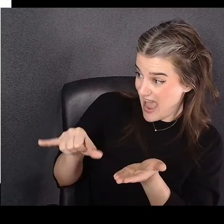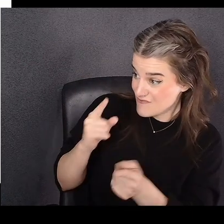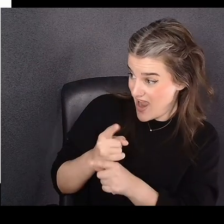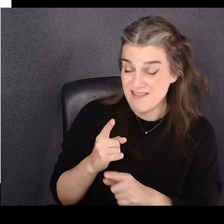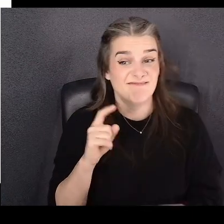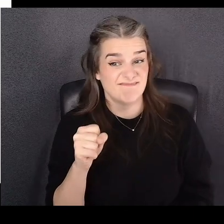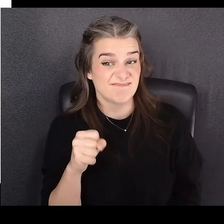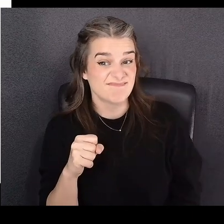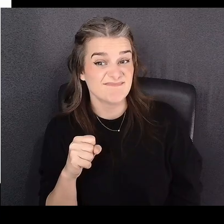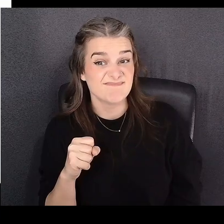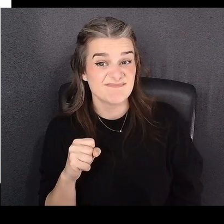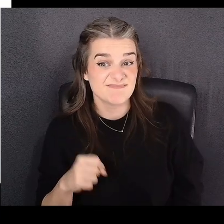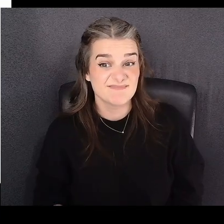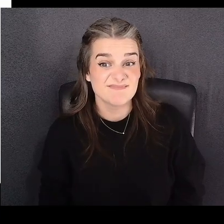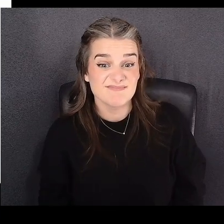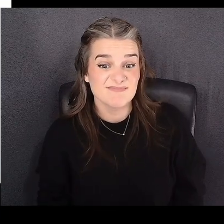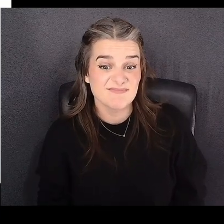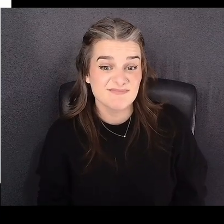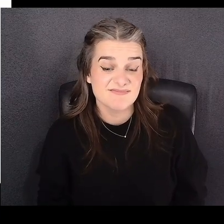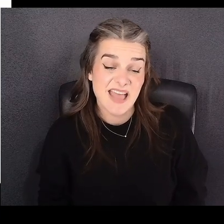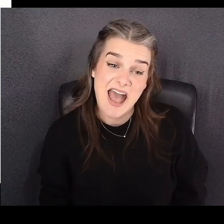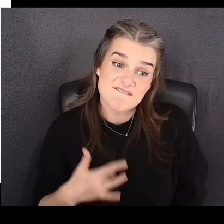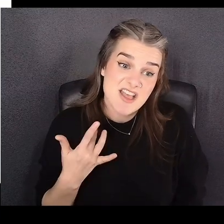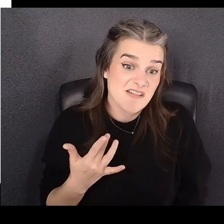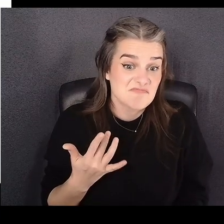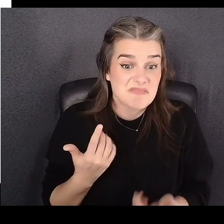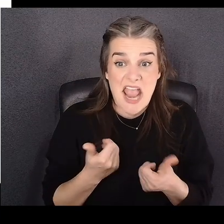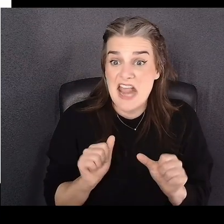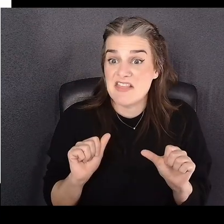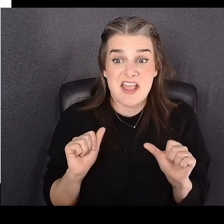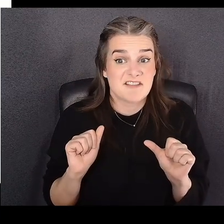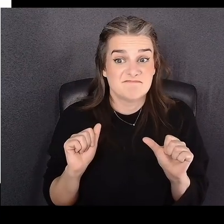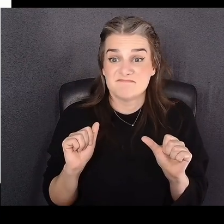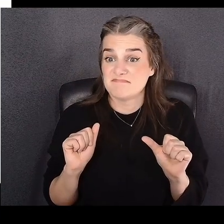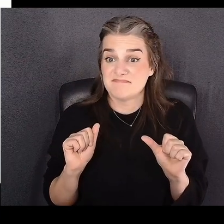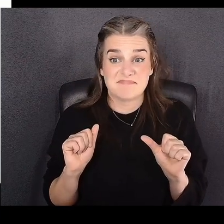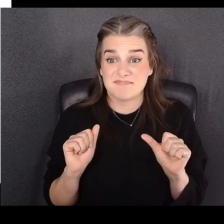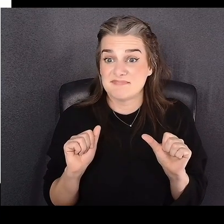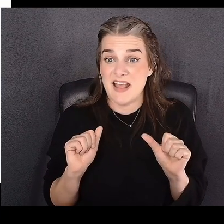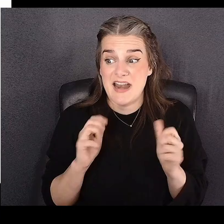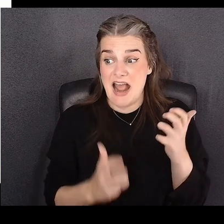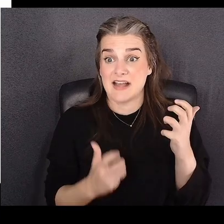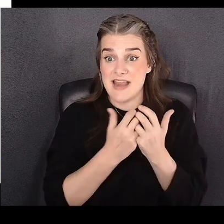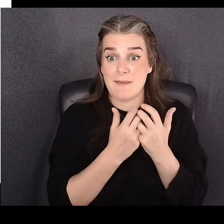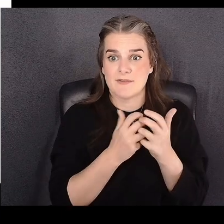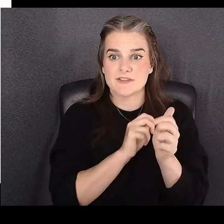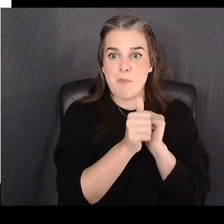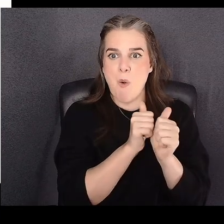really, anything in adapted sports, I feel like, tends to be, honestly, a little bit